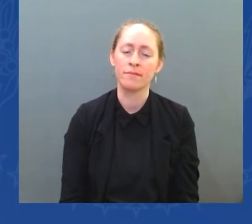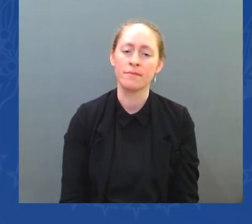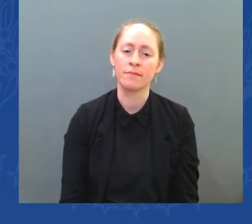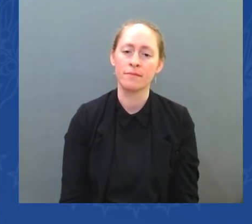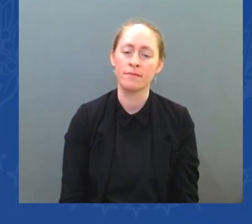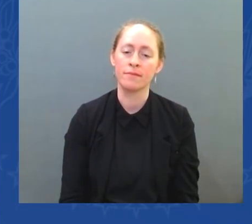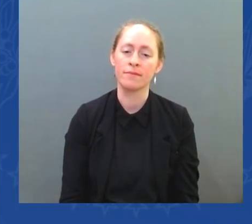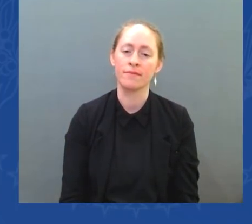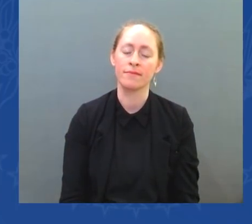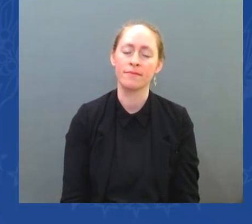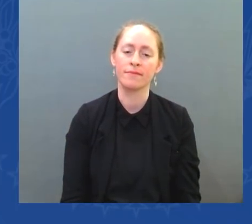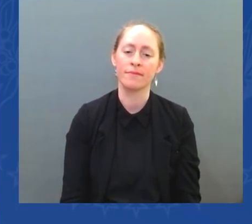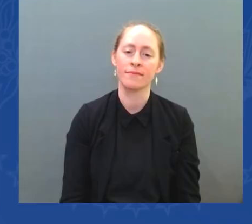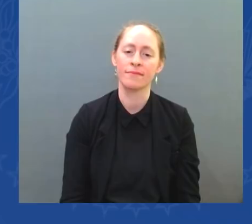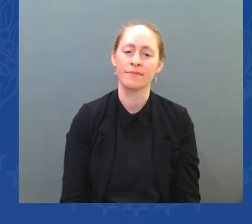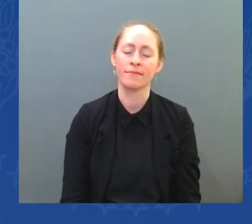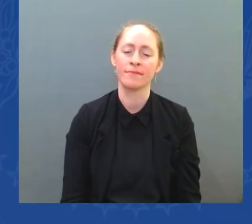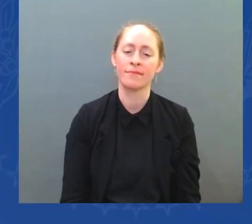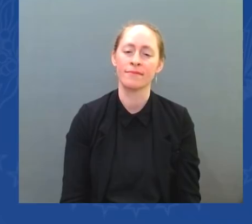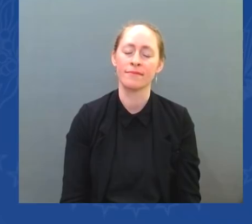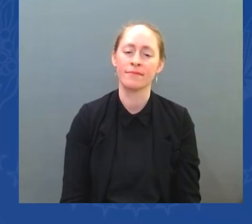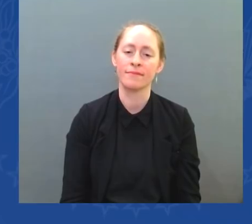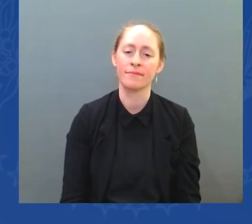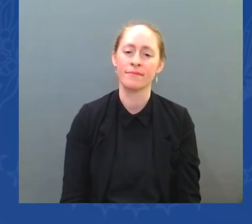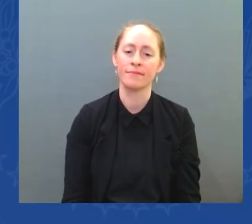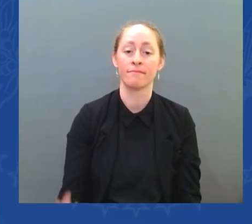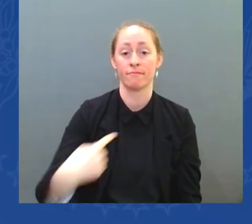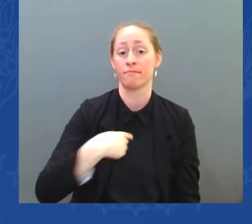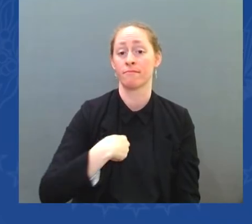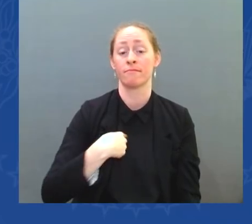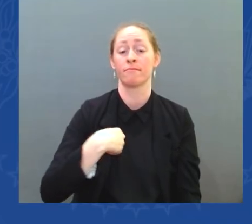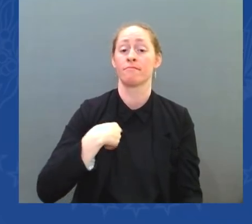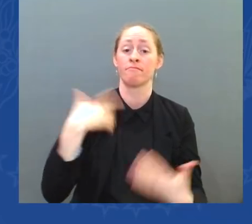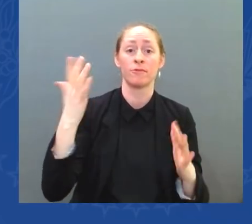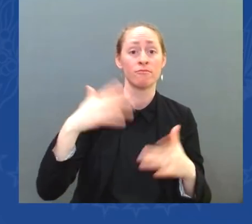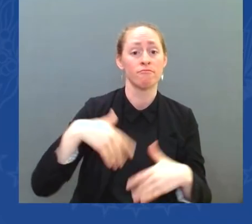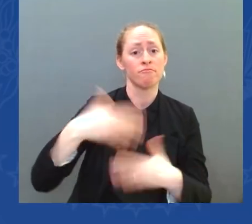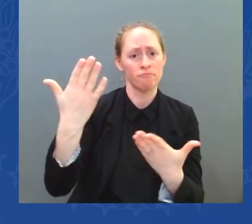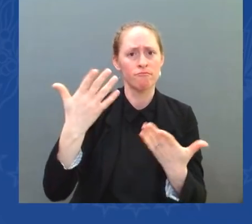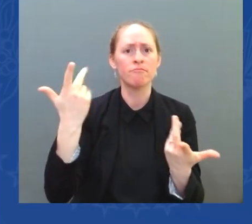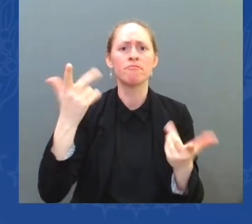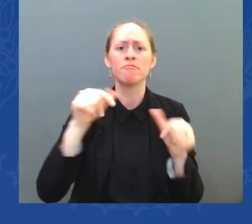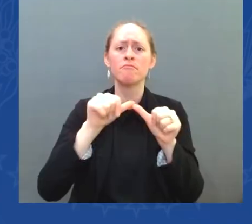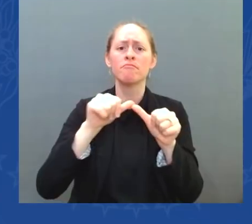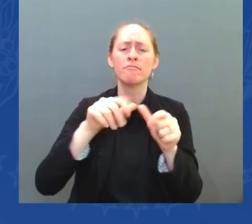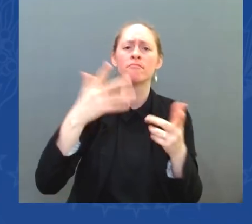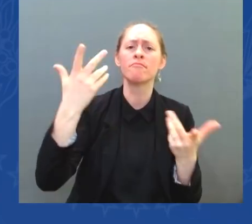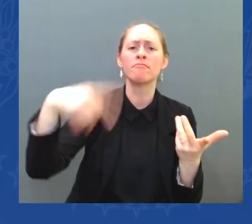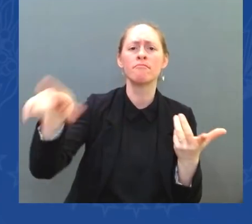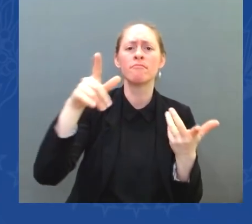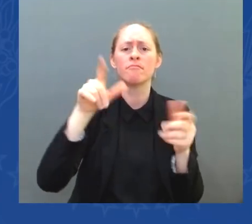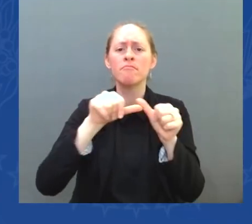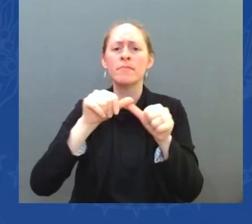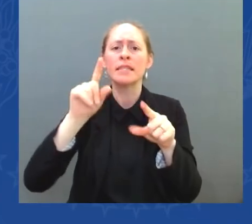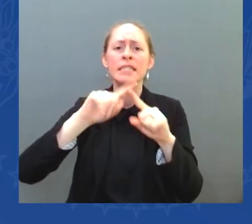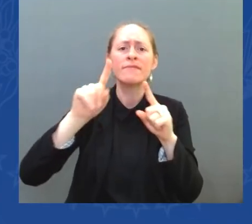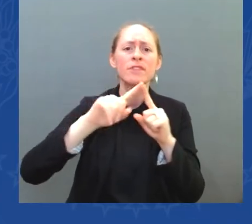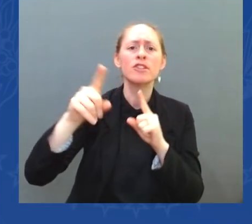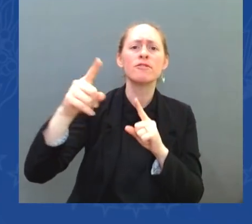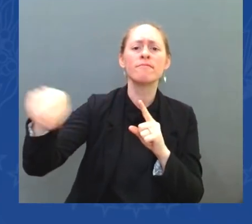the governments, the agencies, aircraft manufacturers, airlines, fuel producers, airports -- to advance cleaner and more sustainable fuels